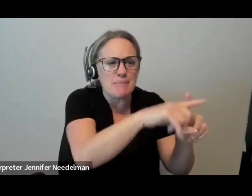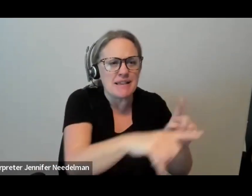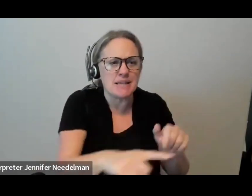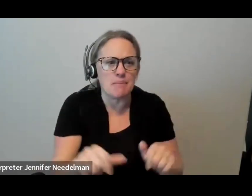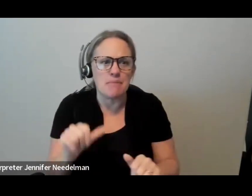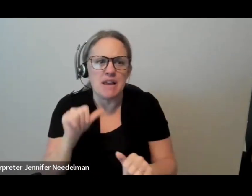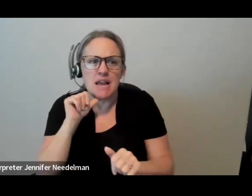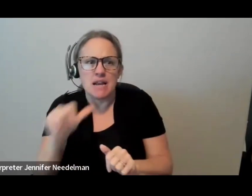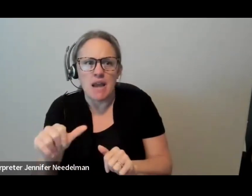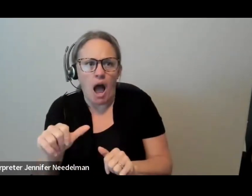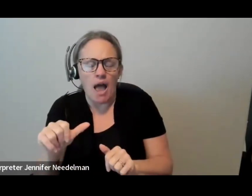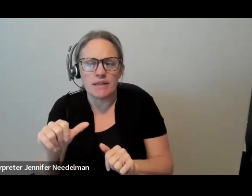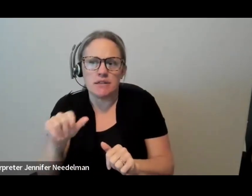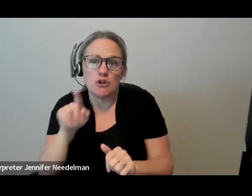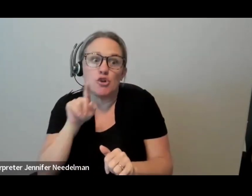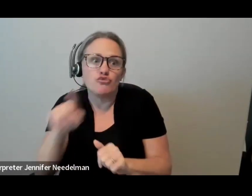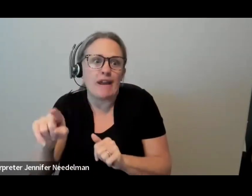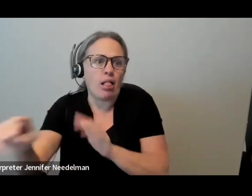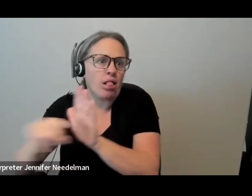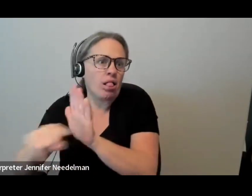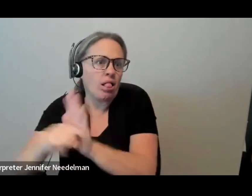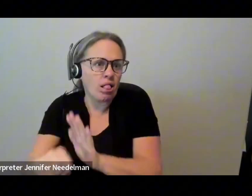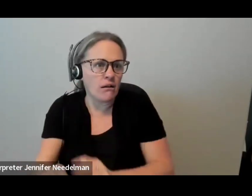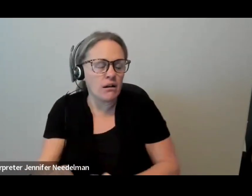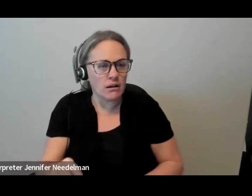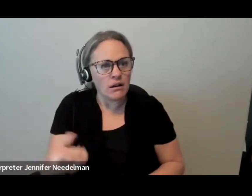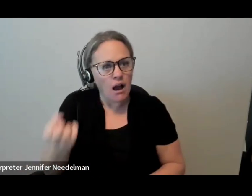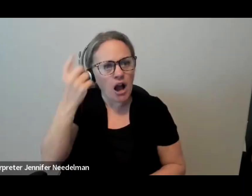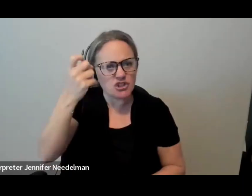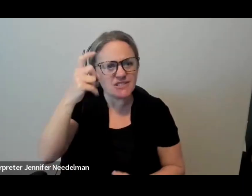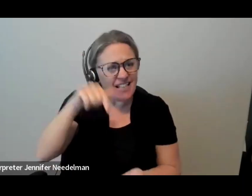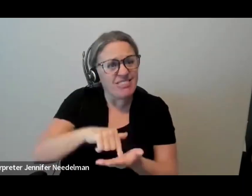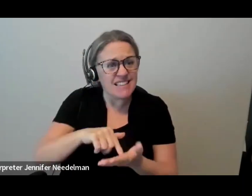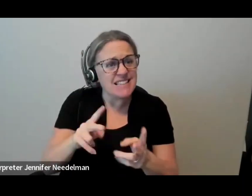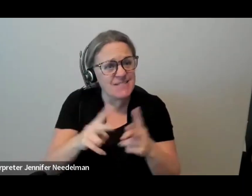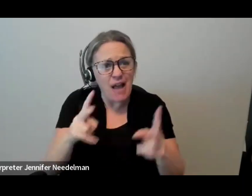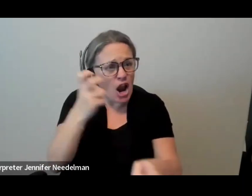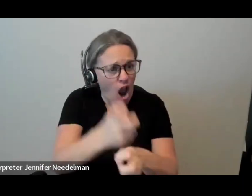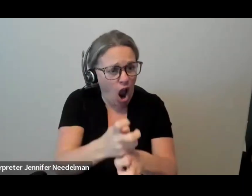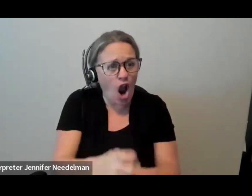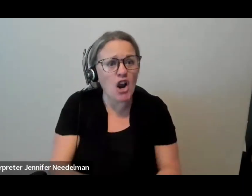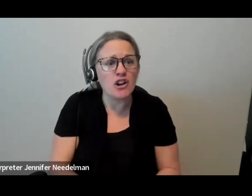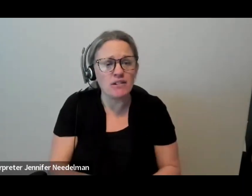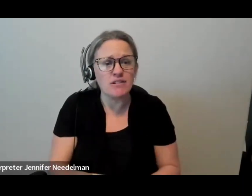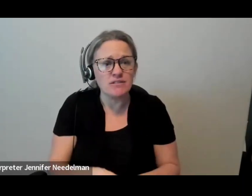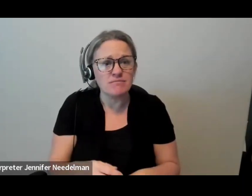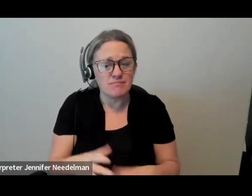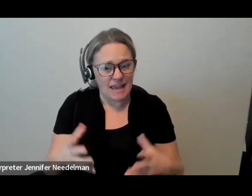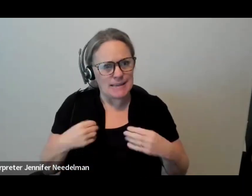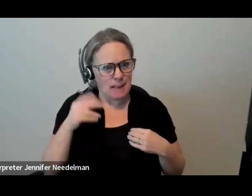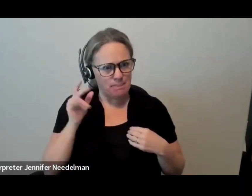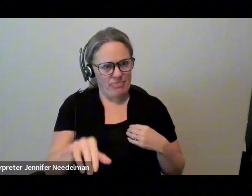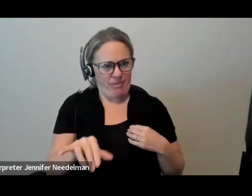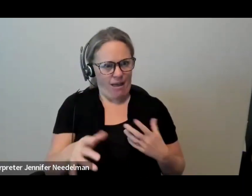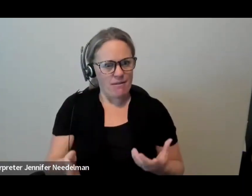this is really hard right now and it's okay that it's really hard. And leaning into the spaces where you have the support,